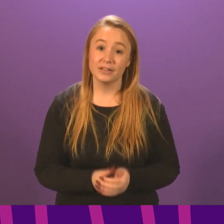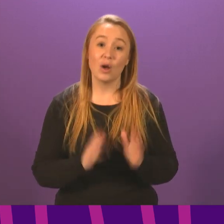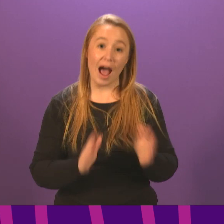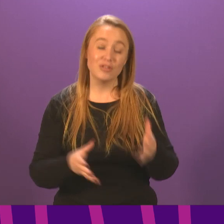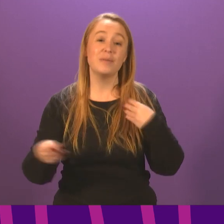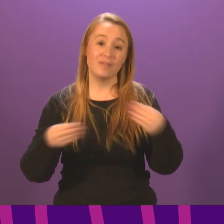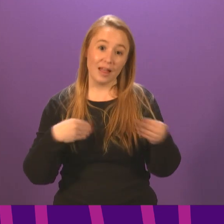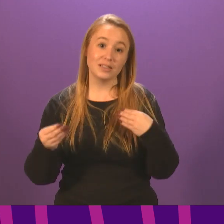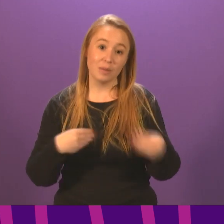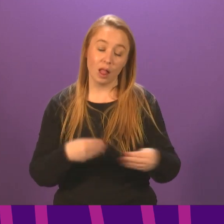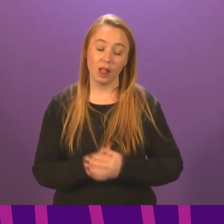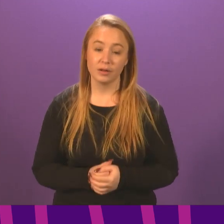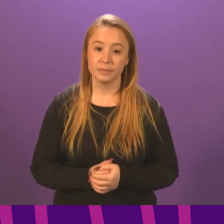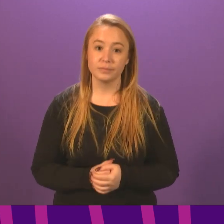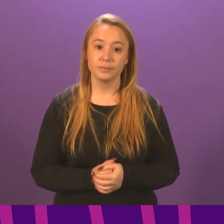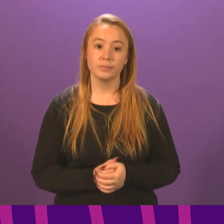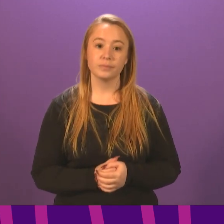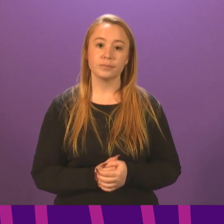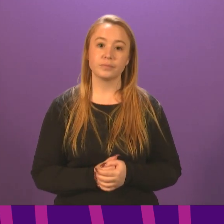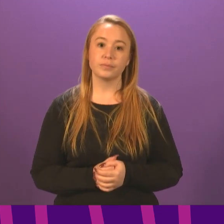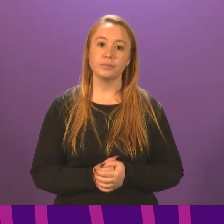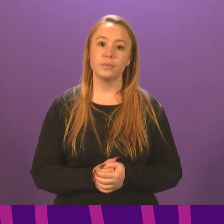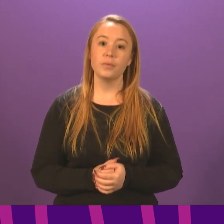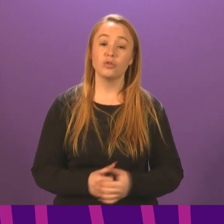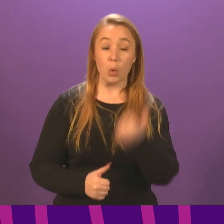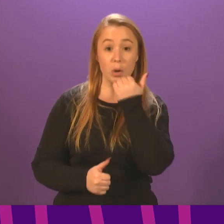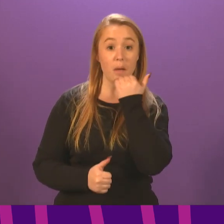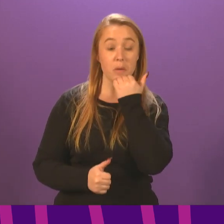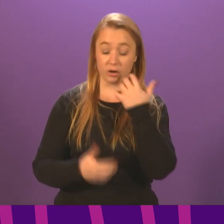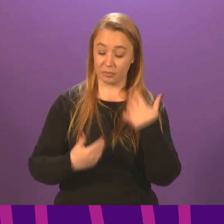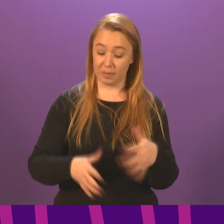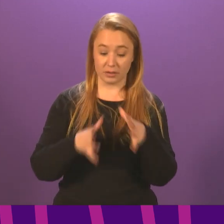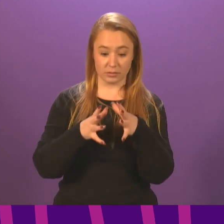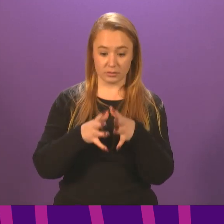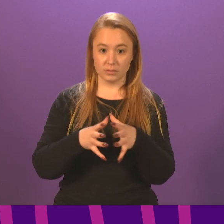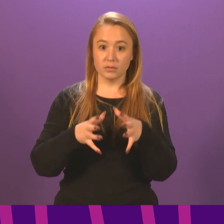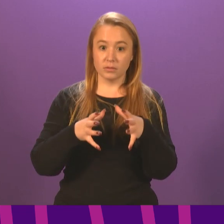This might not continue to be the case, but right now the rise in cases in Scotland is